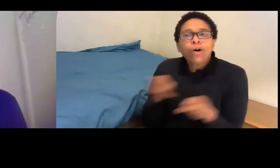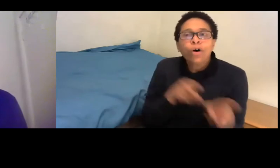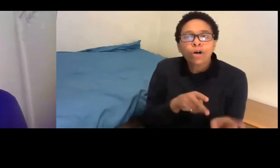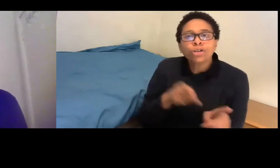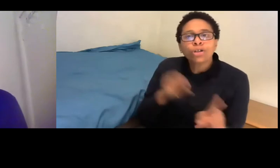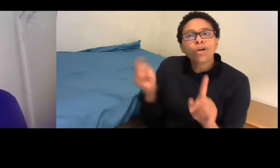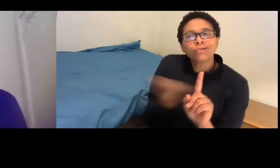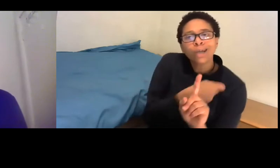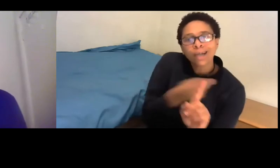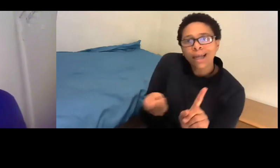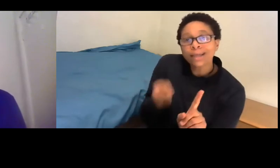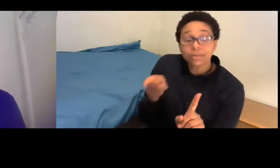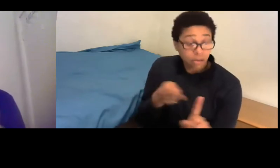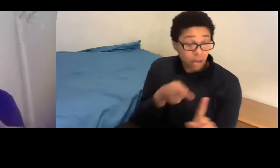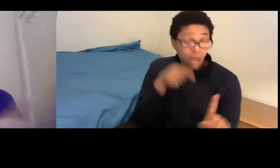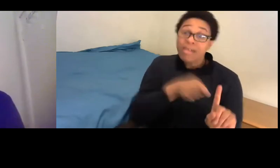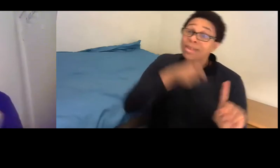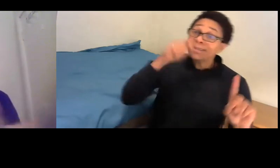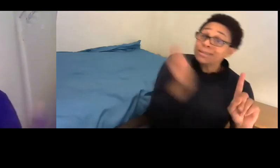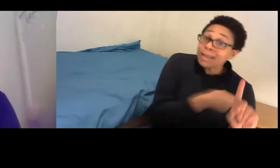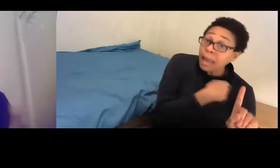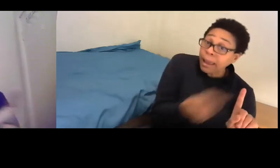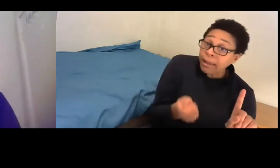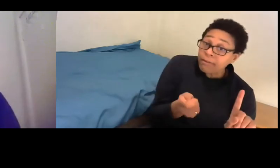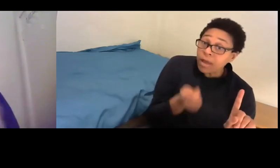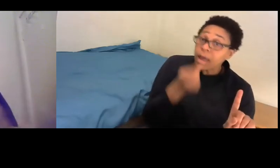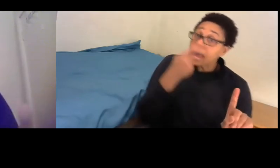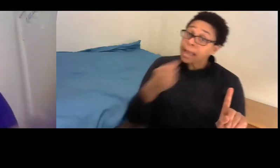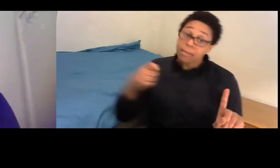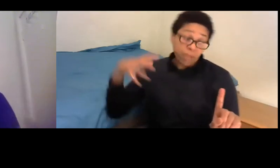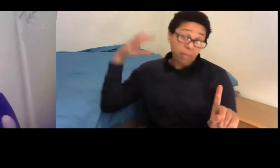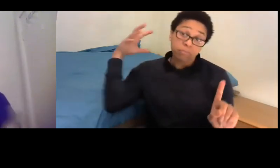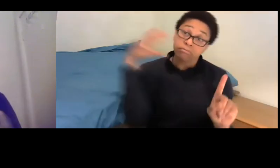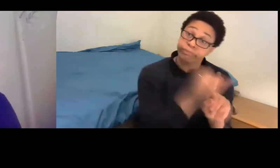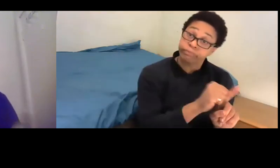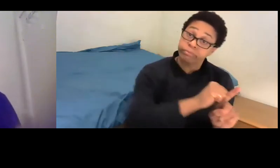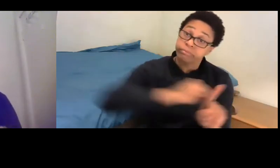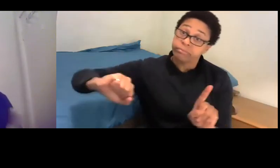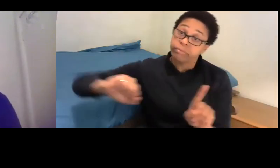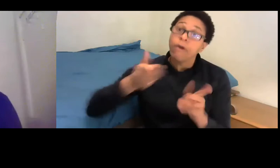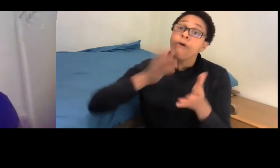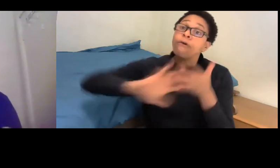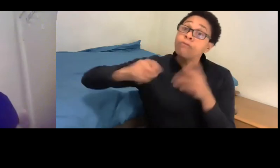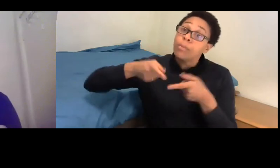sexually available to the master. So when we talk about certain things being illegal in Islam, or forbidden in terms of